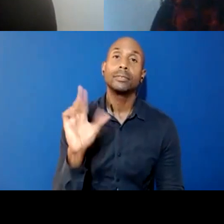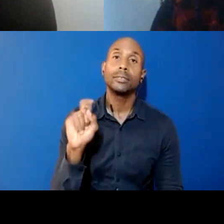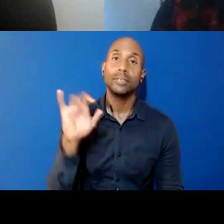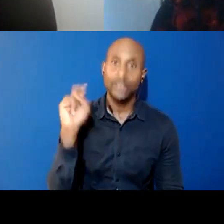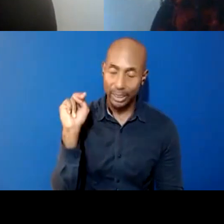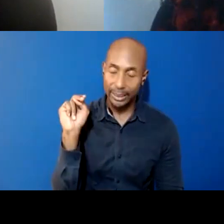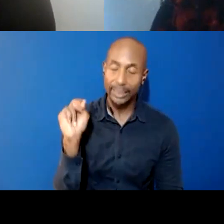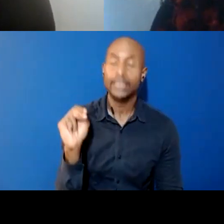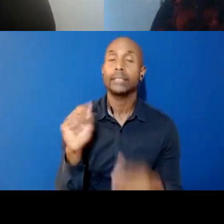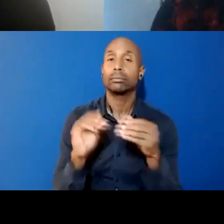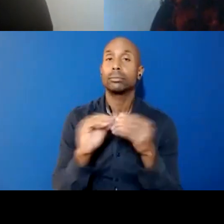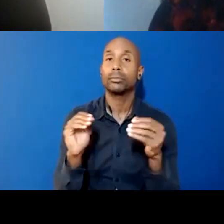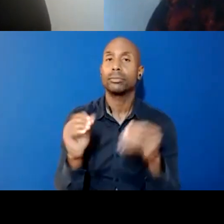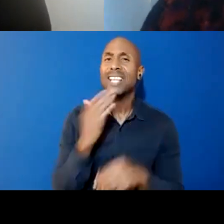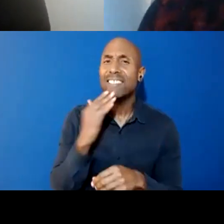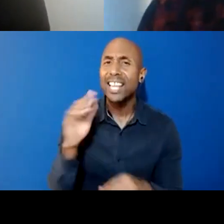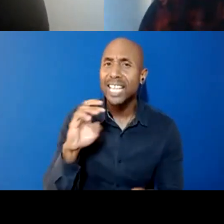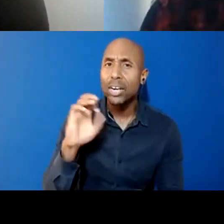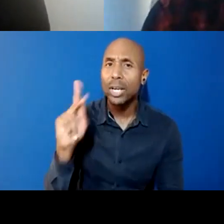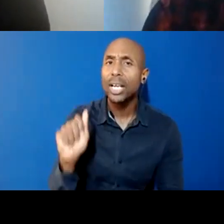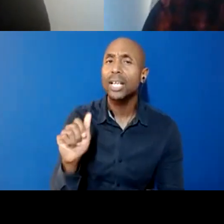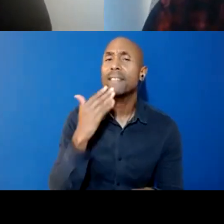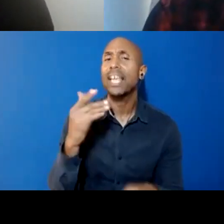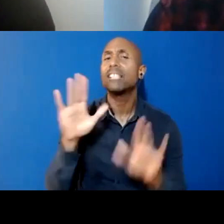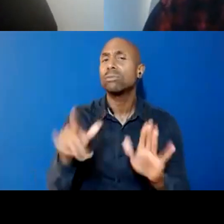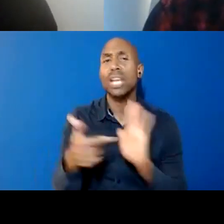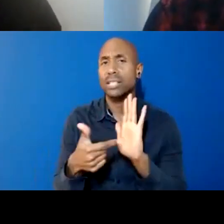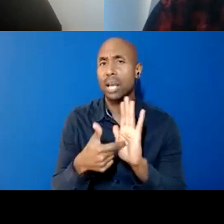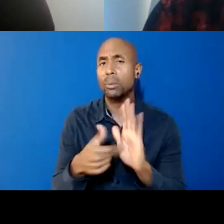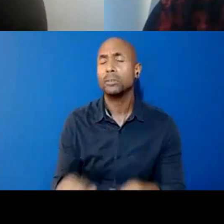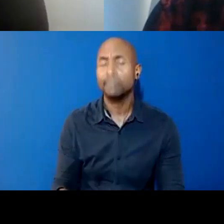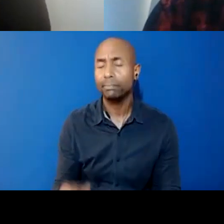One of the things that came up for me when you mentioned about - going back to the first